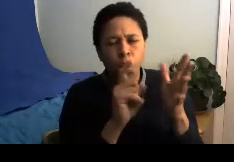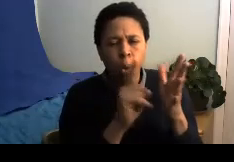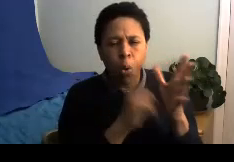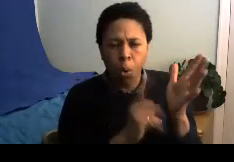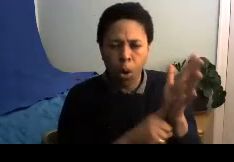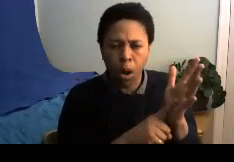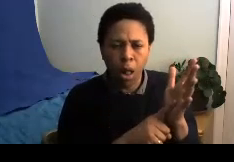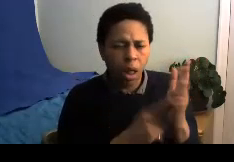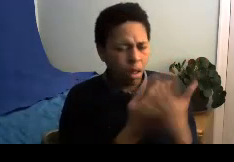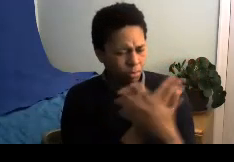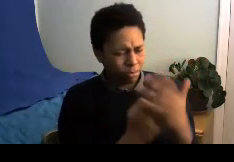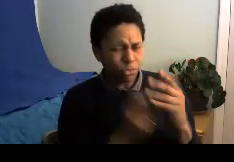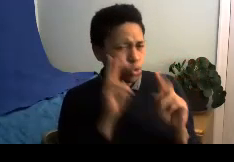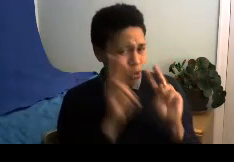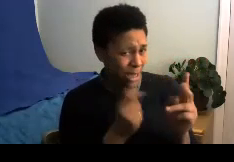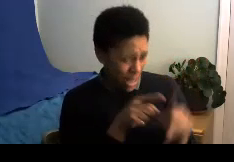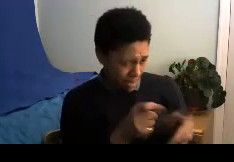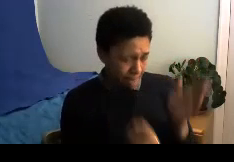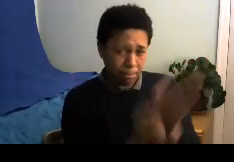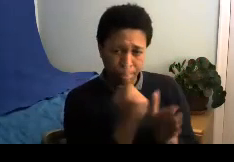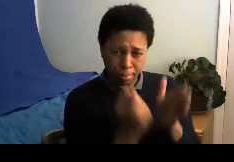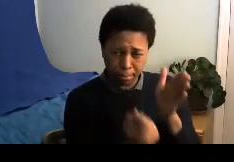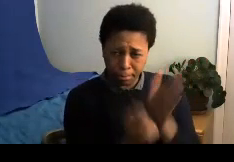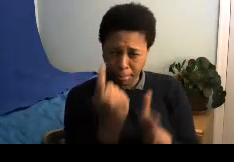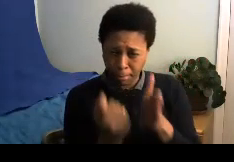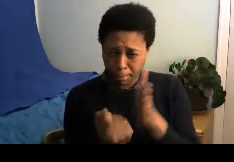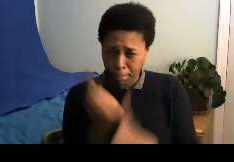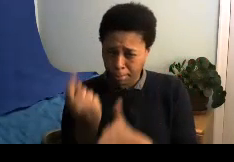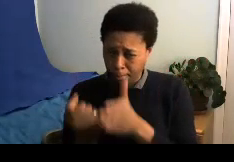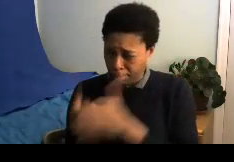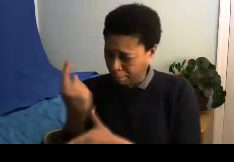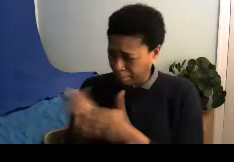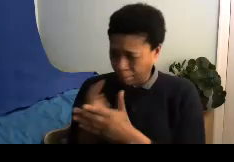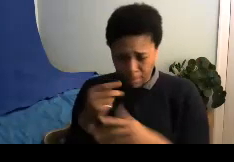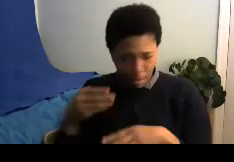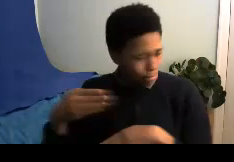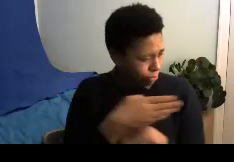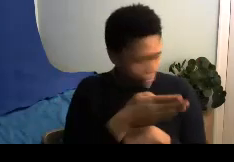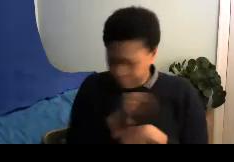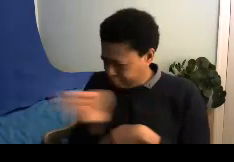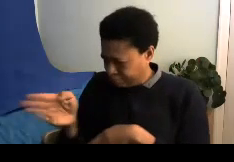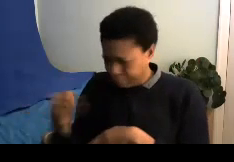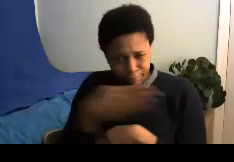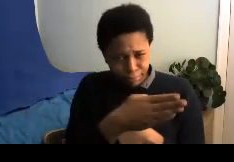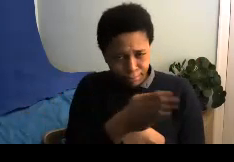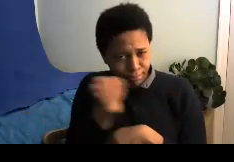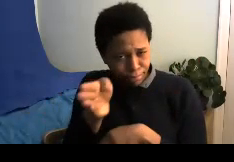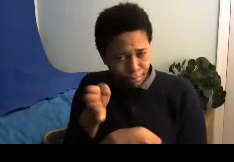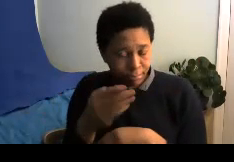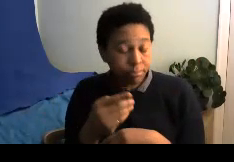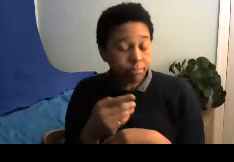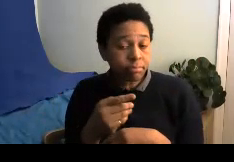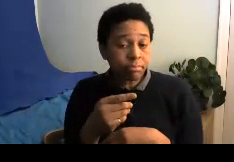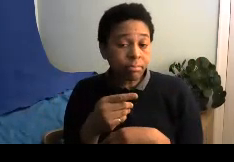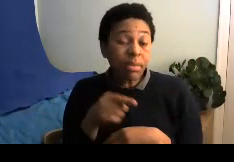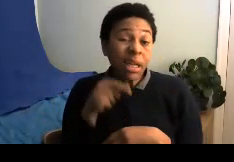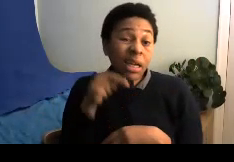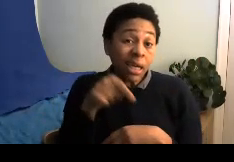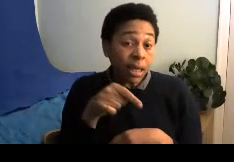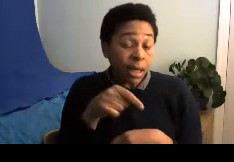a neighboring territory. Brother Woodall silently reached over to the passenger door of his minivan, and with his neck,